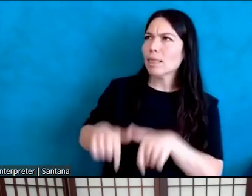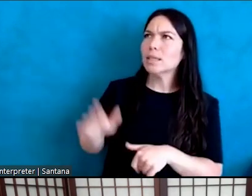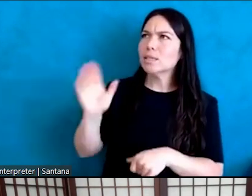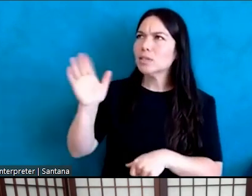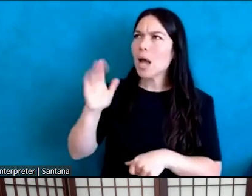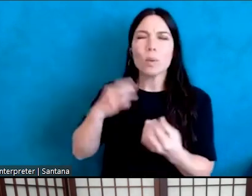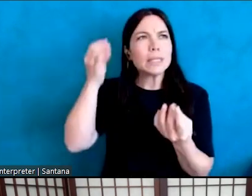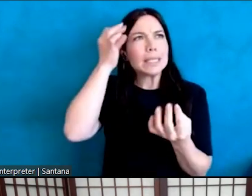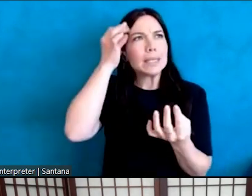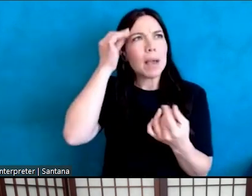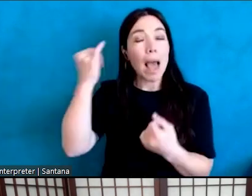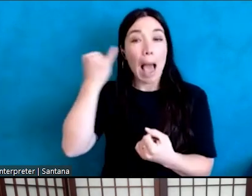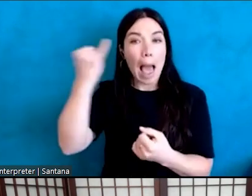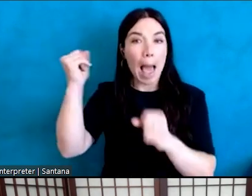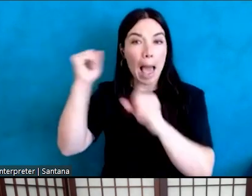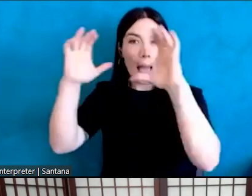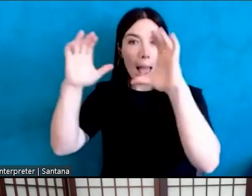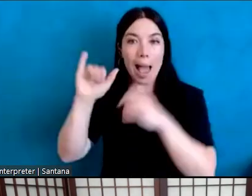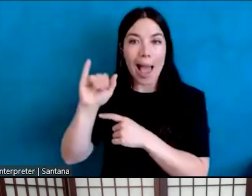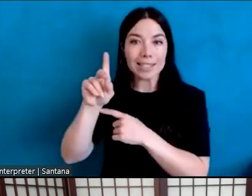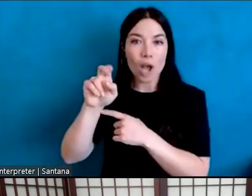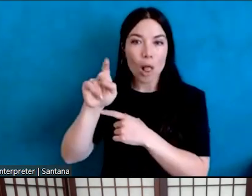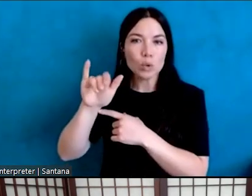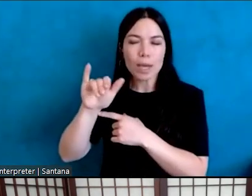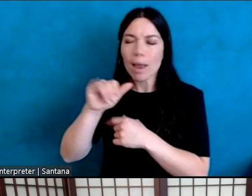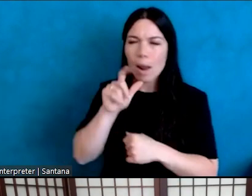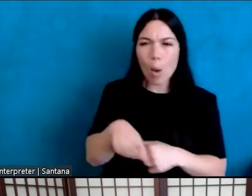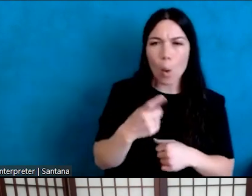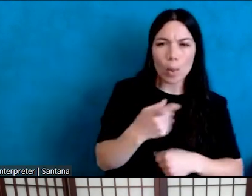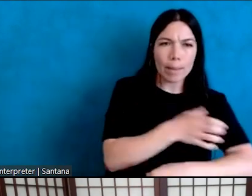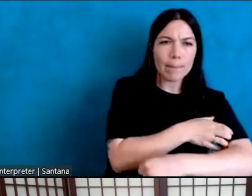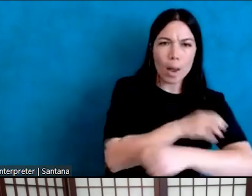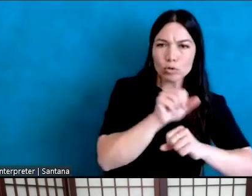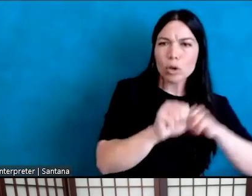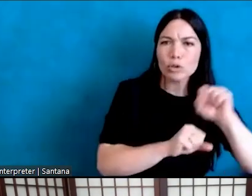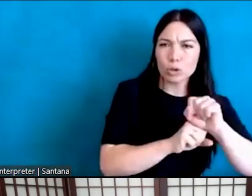In recognition that today's symposium heavily engages language ideologies and that would work fine here.